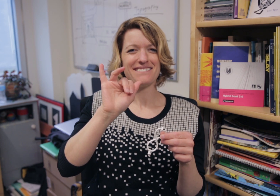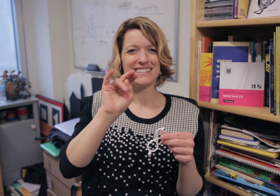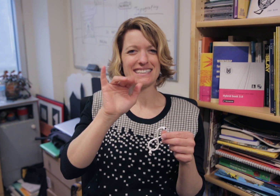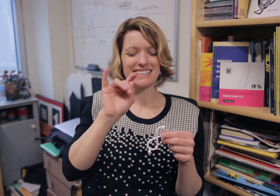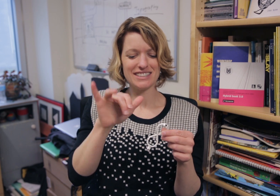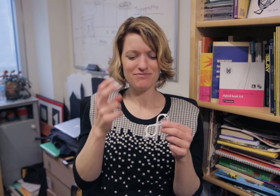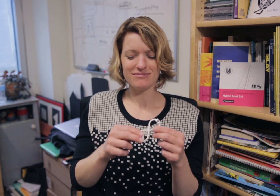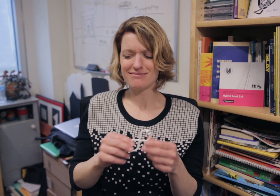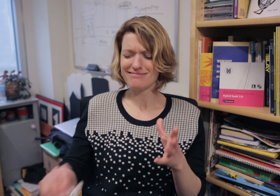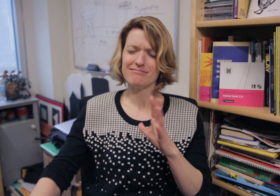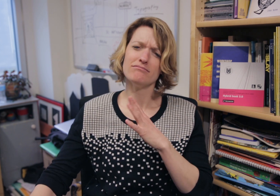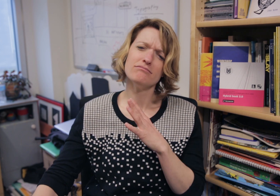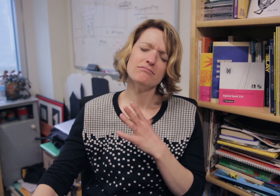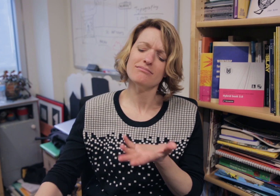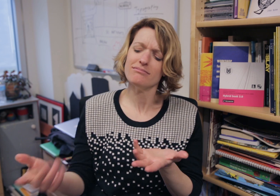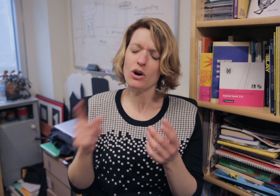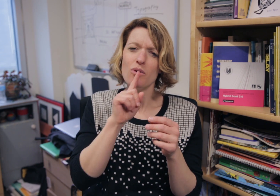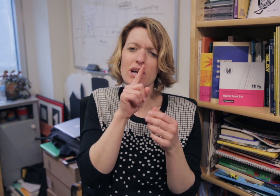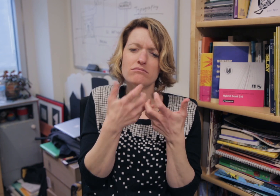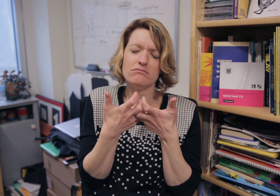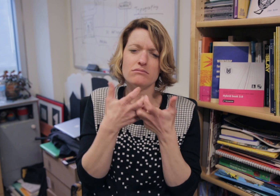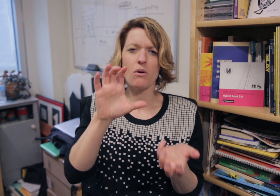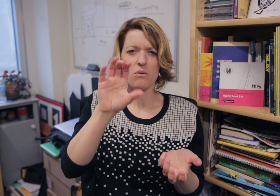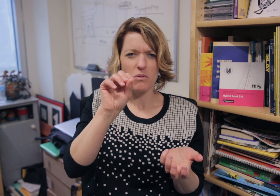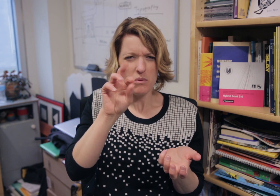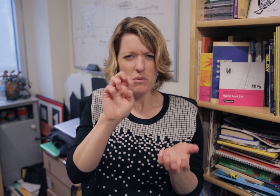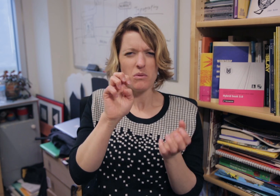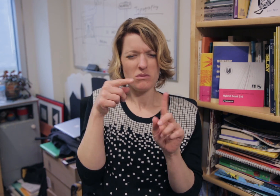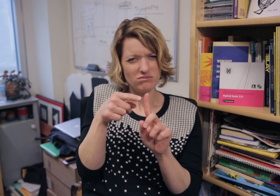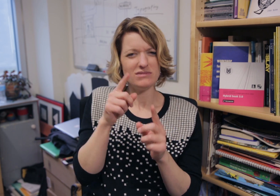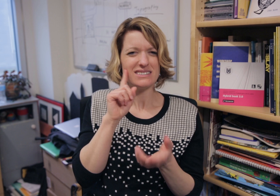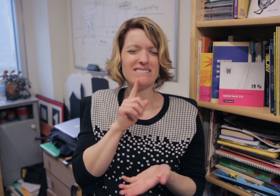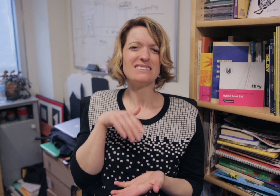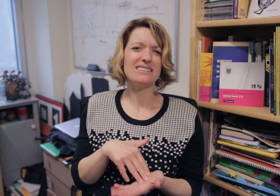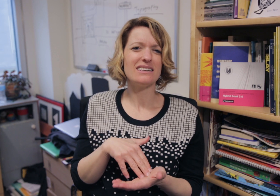The infinity design is incredible; it really fits the core of being Deaf-centric.